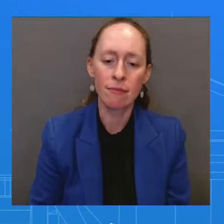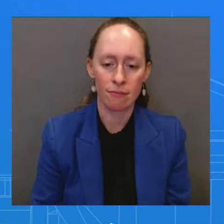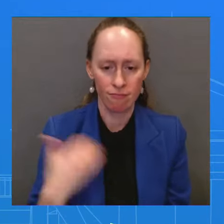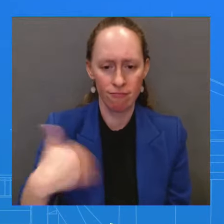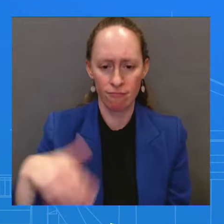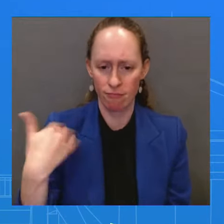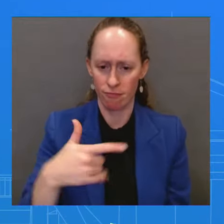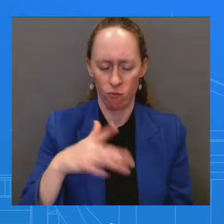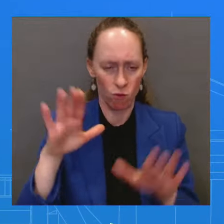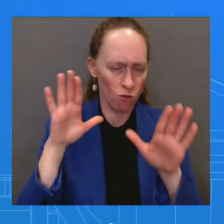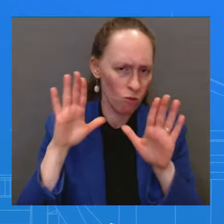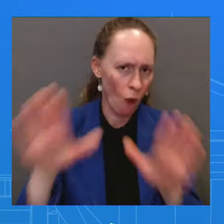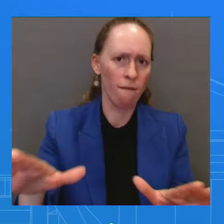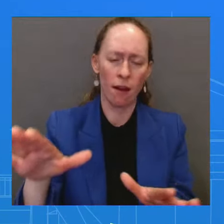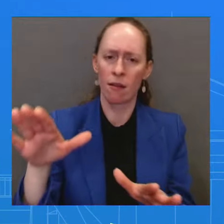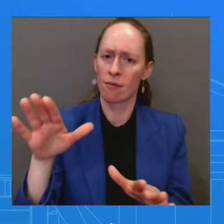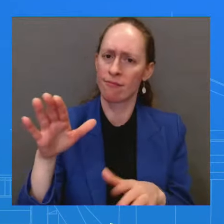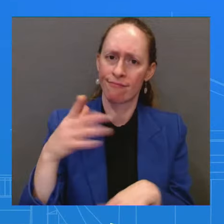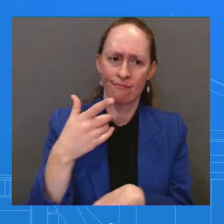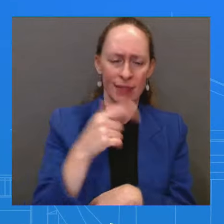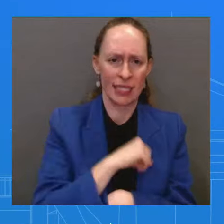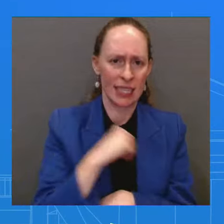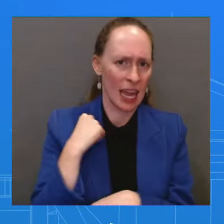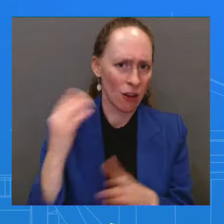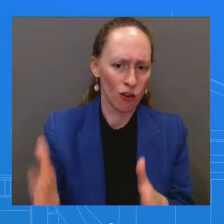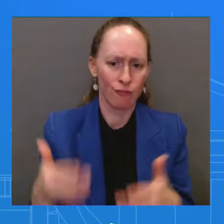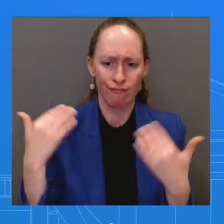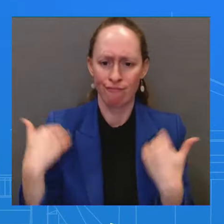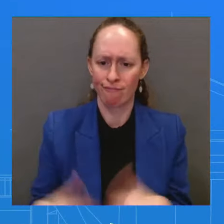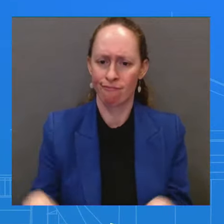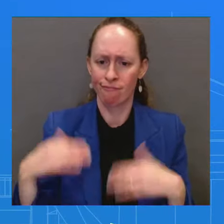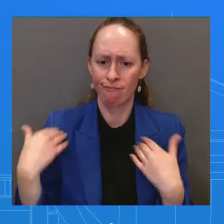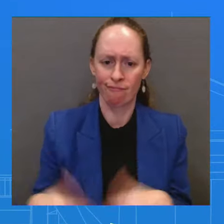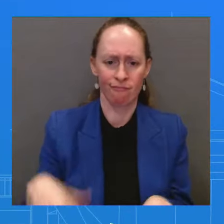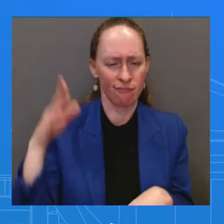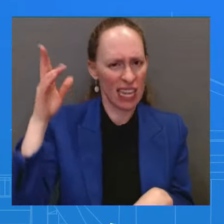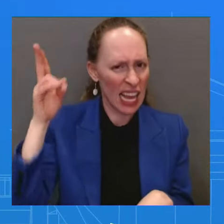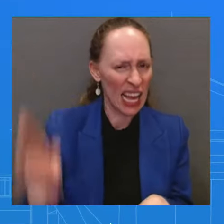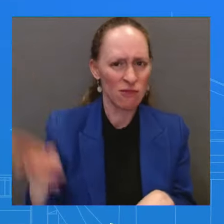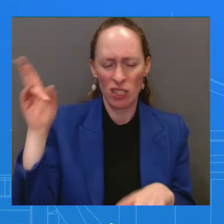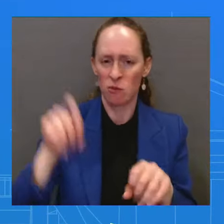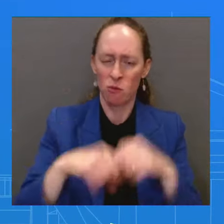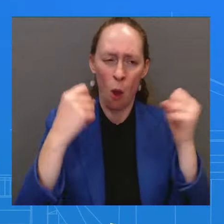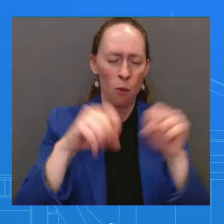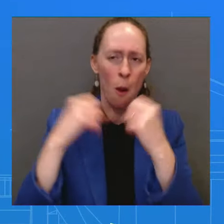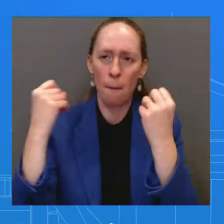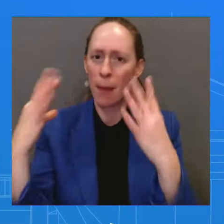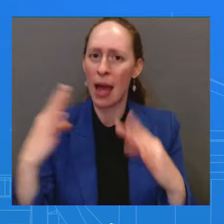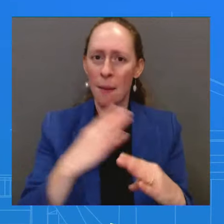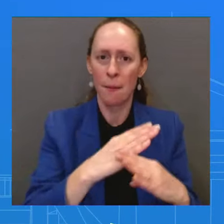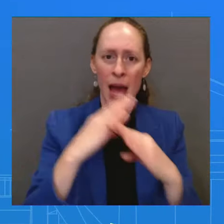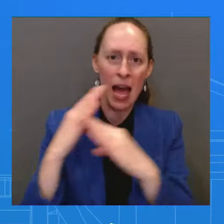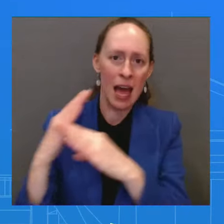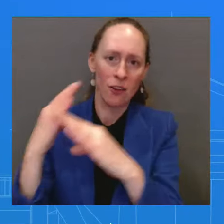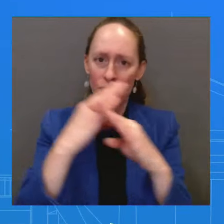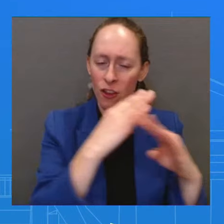And they worked together on many, many issues across the -- across her career, in the -- in the 15 years that they were senators together, certainly --